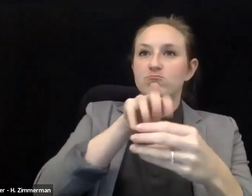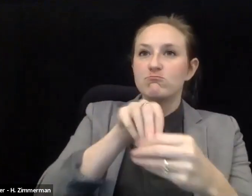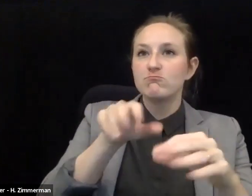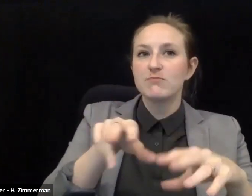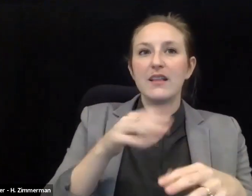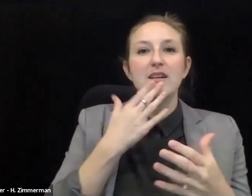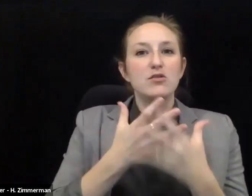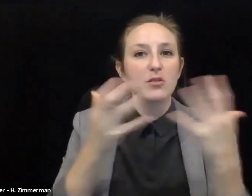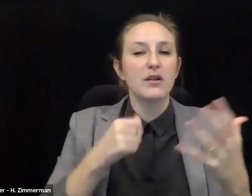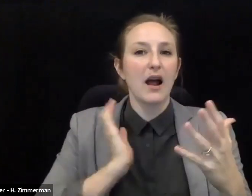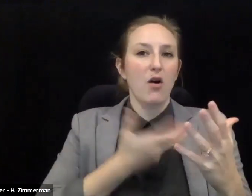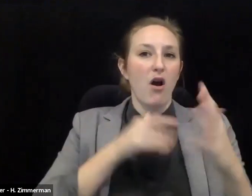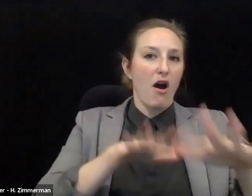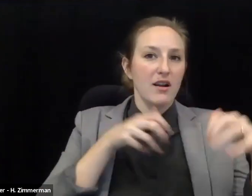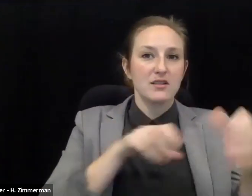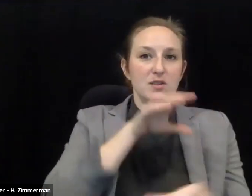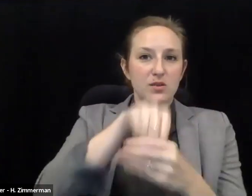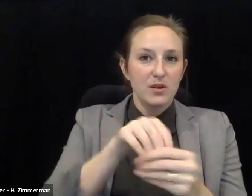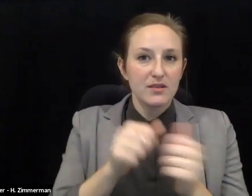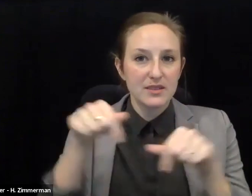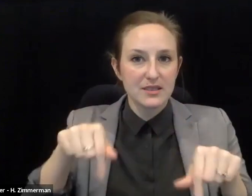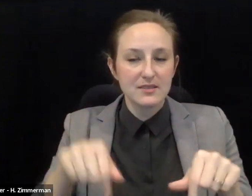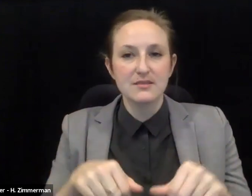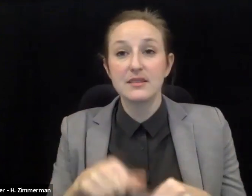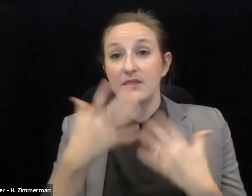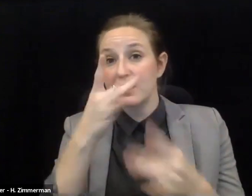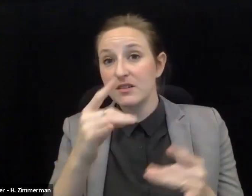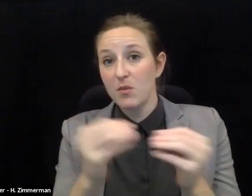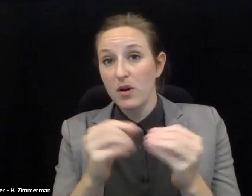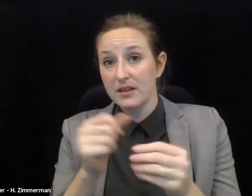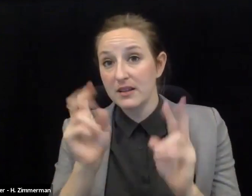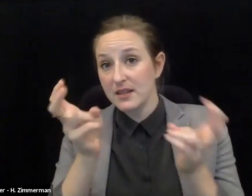joining us and your interest in this topic. Please follow up please keep